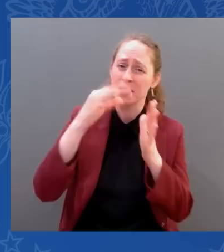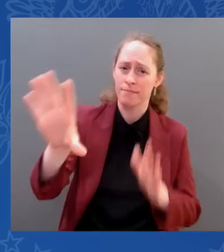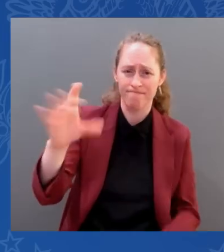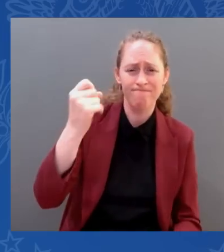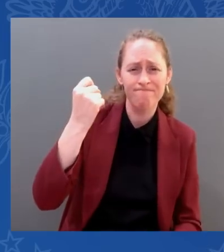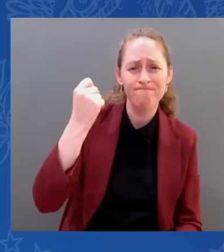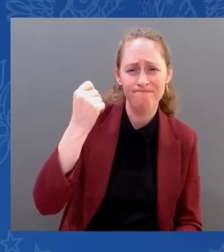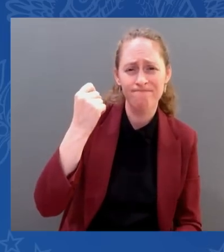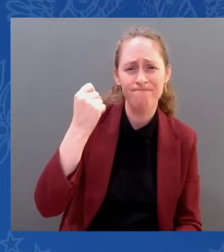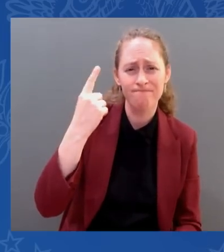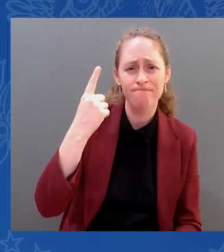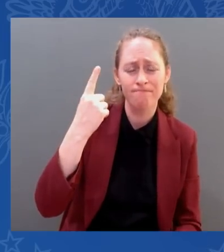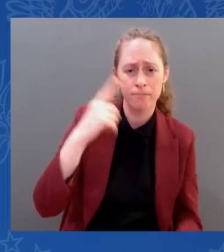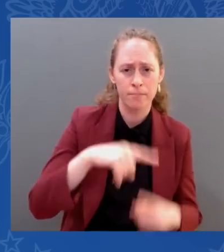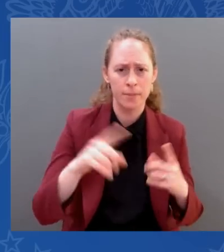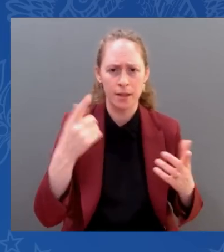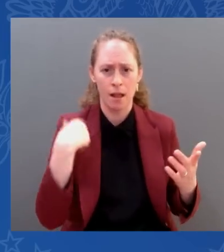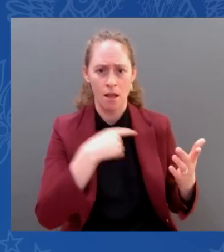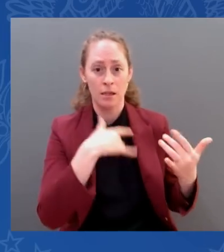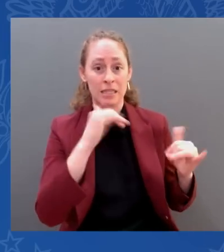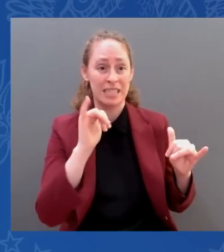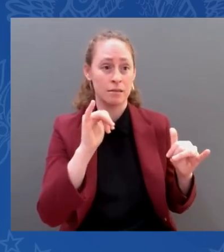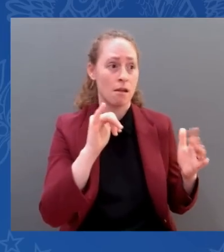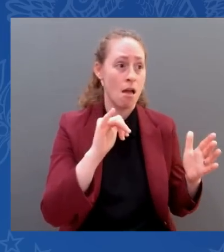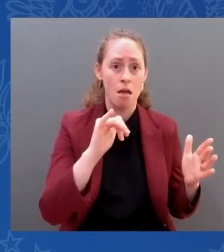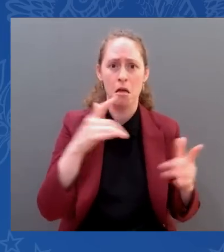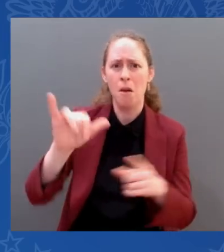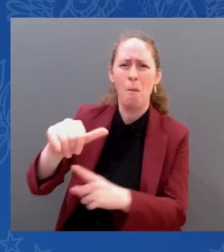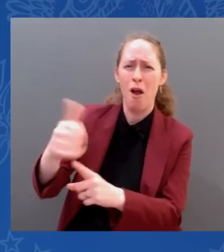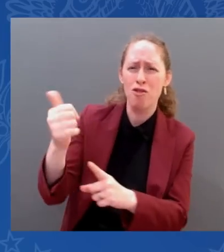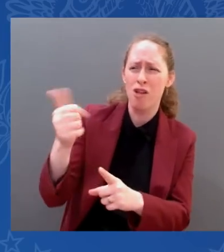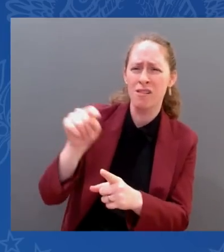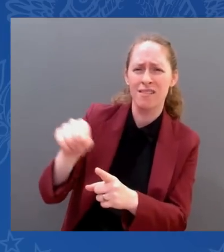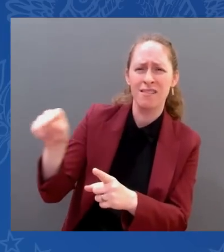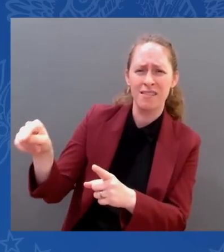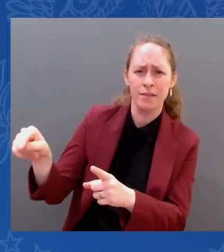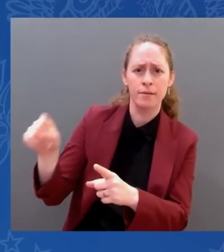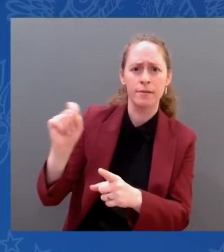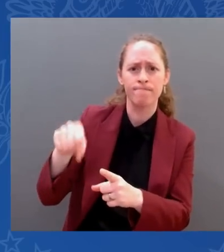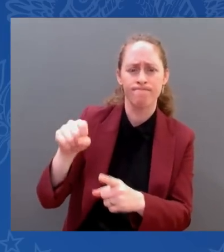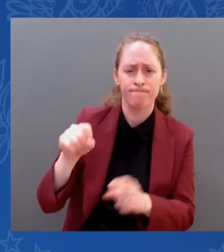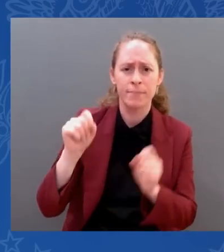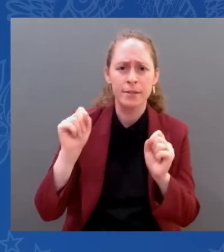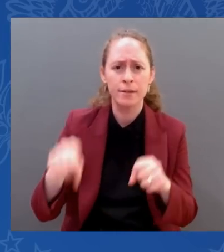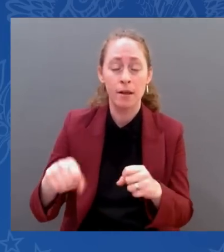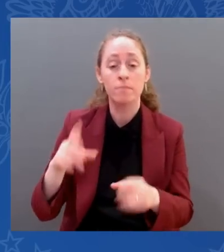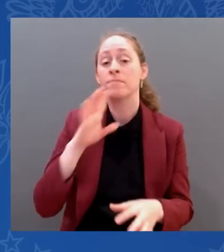how much you have left in the paycheck at the end of the month, how much is left to do the basic things.